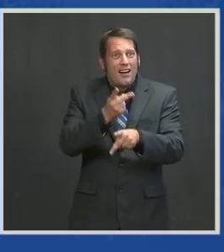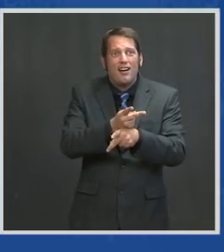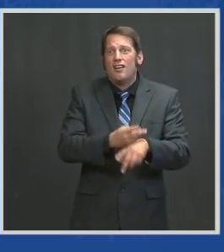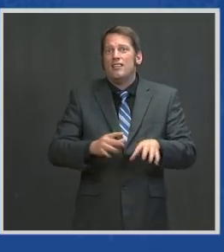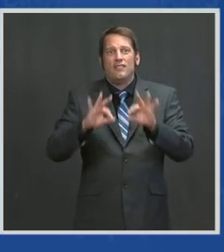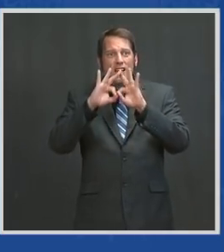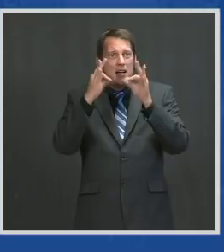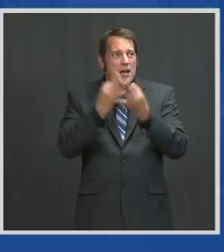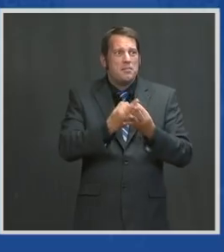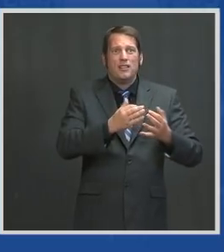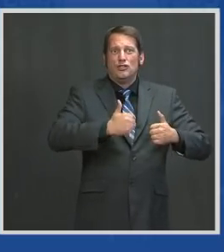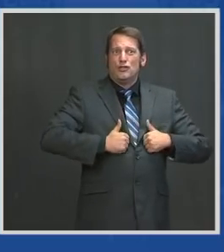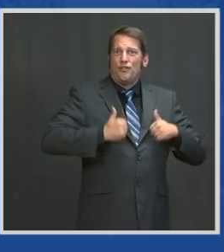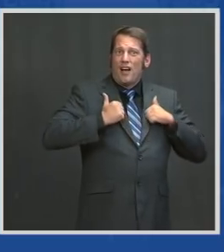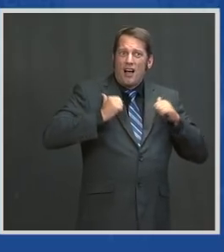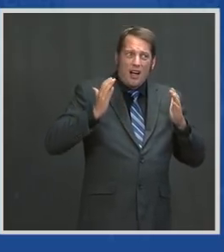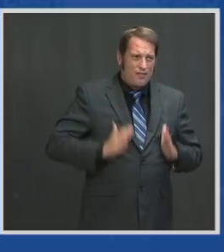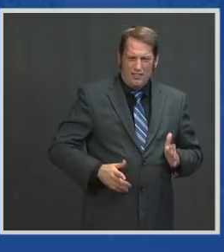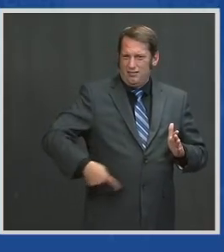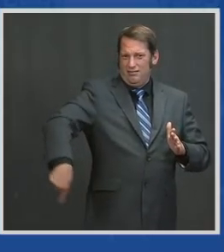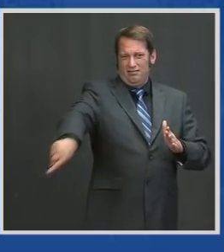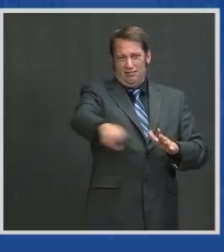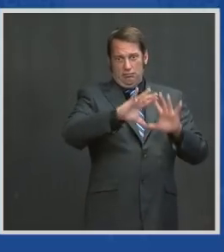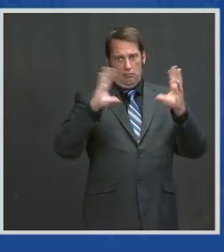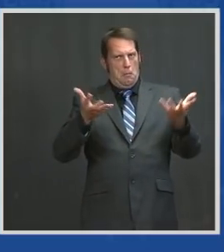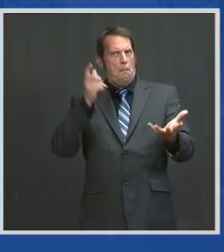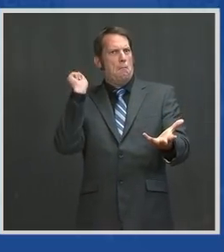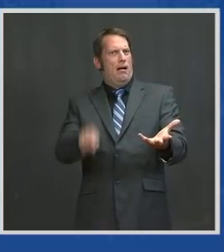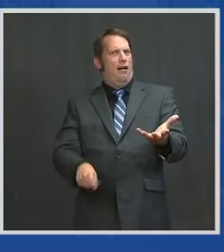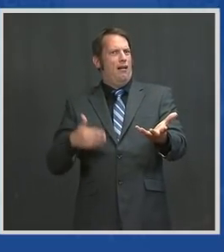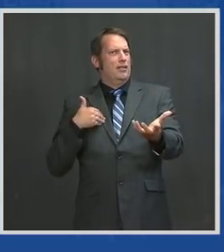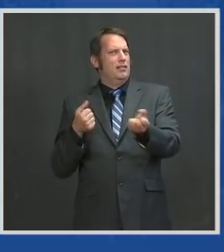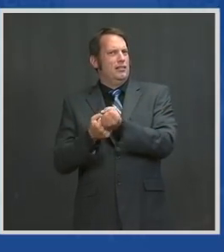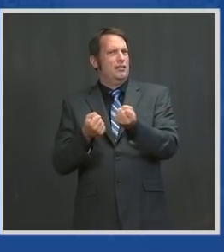Joining forces will expect every government agency